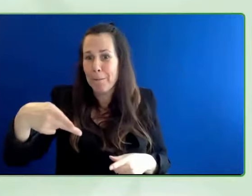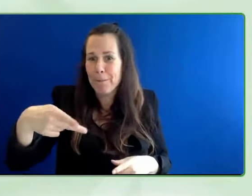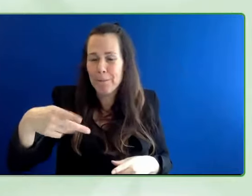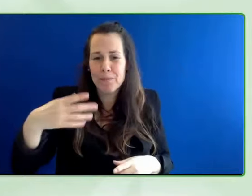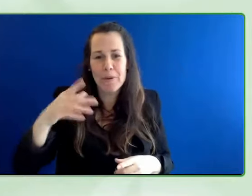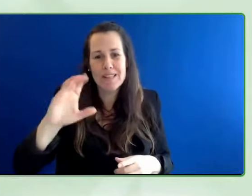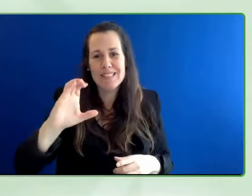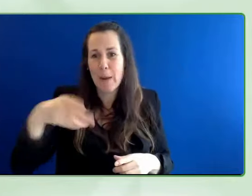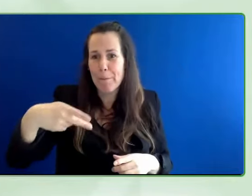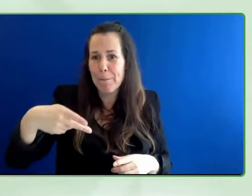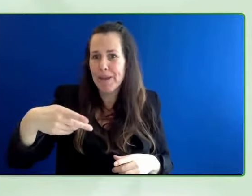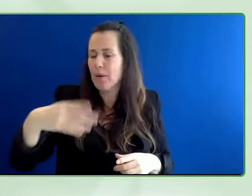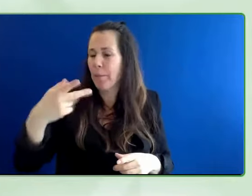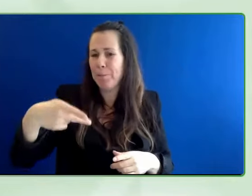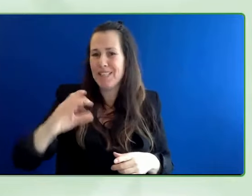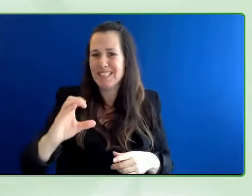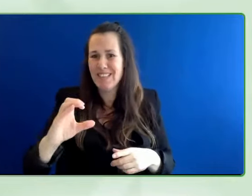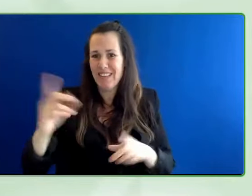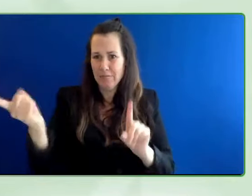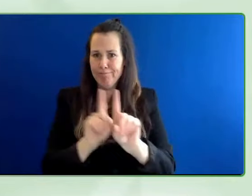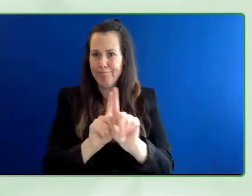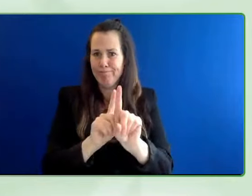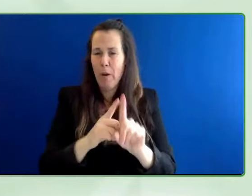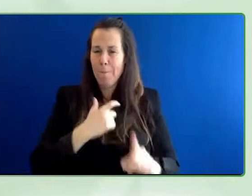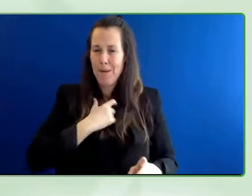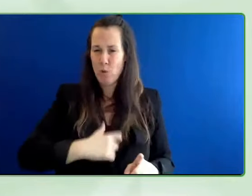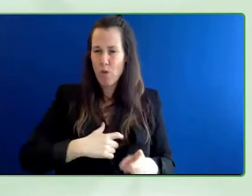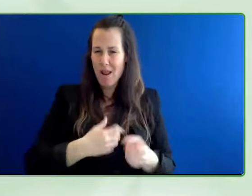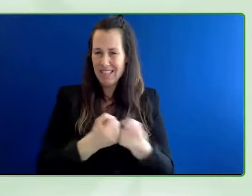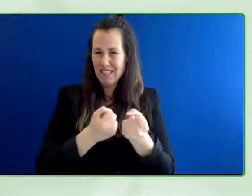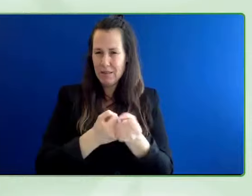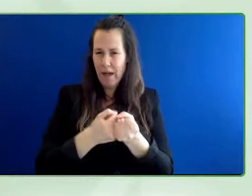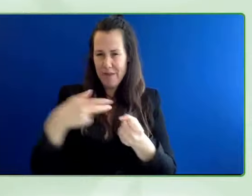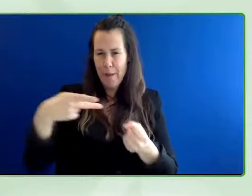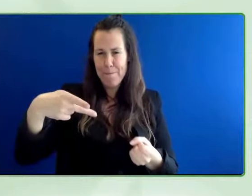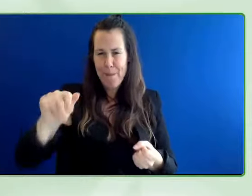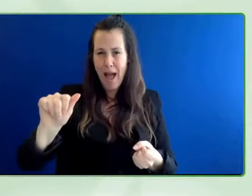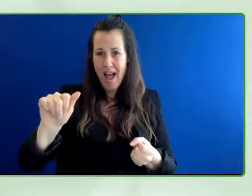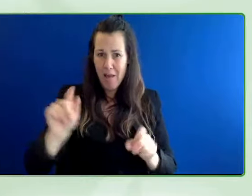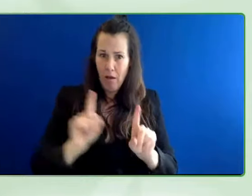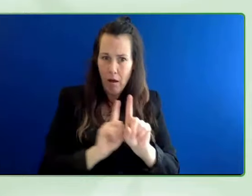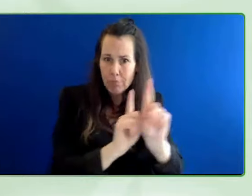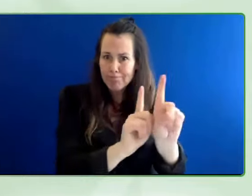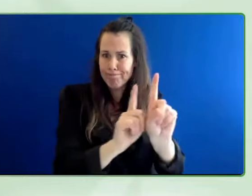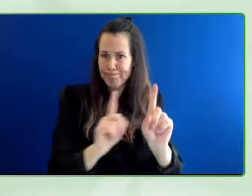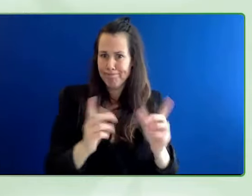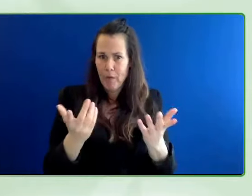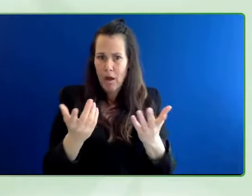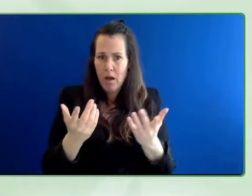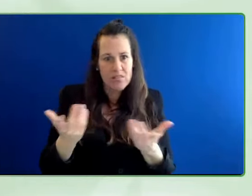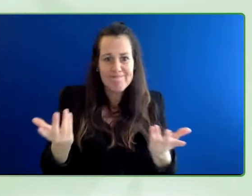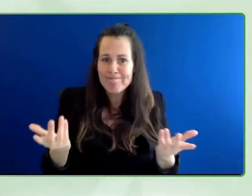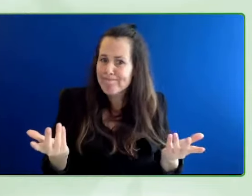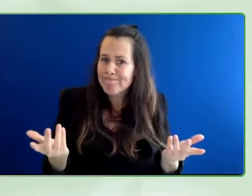And also to see any repairs needed because people cannot do it themselves.